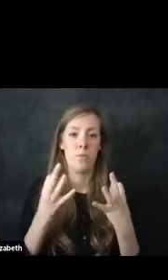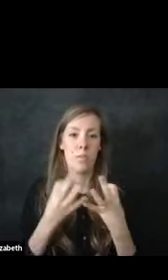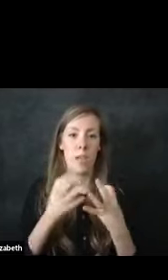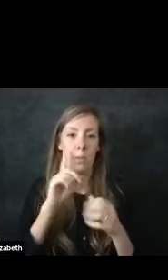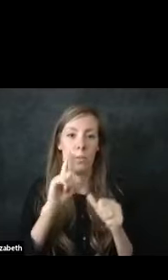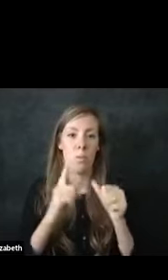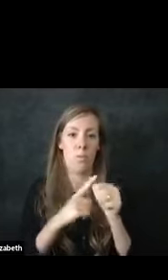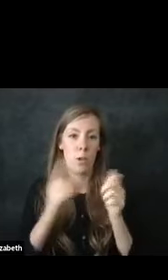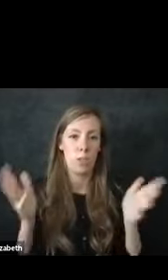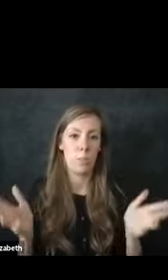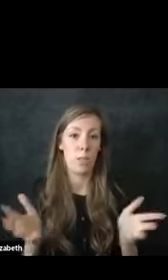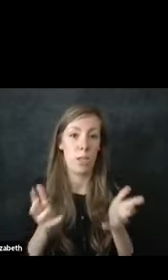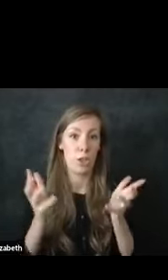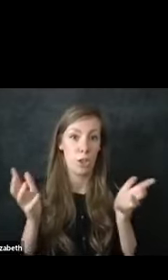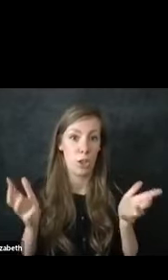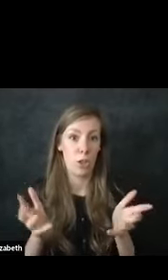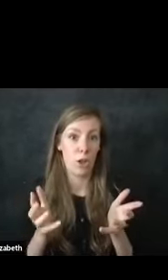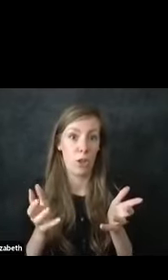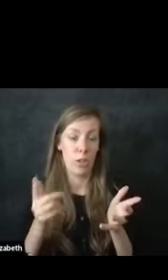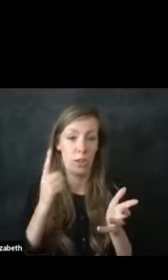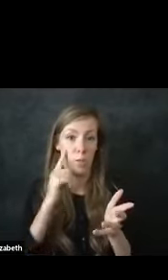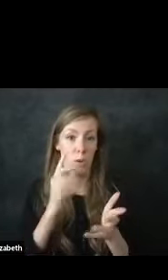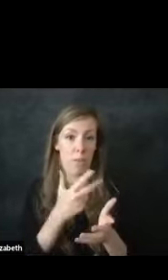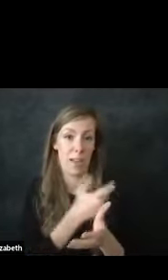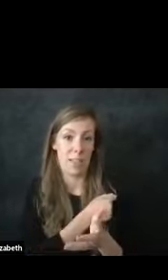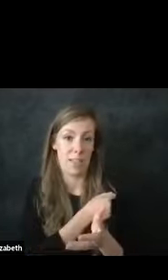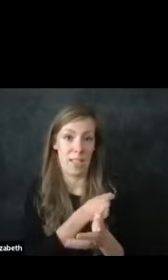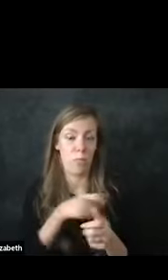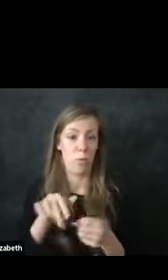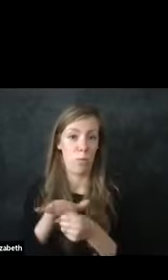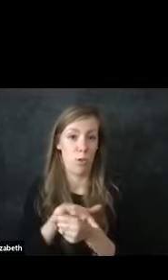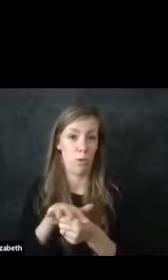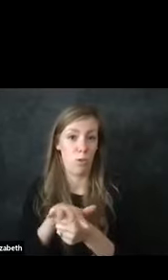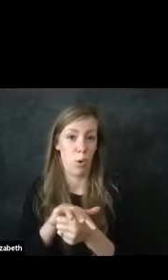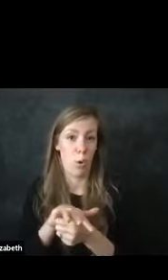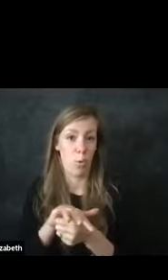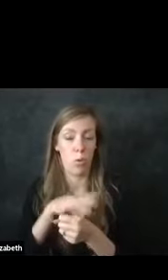vaccinations from their local pediatrician or healthcare provider.